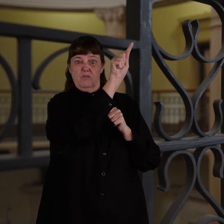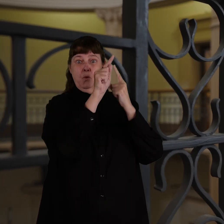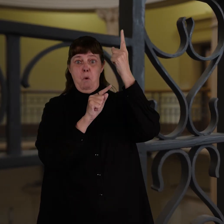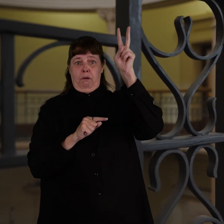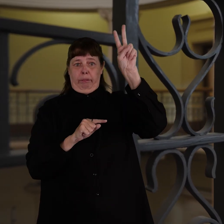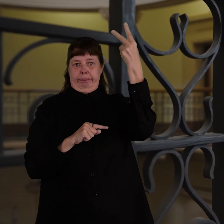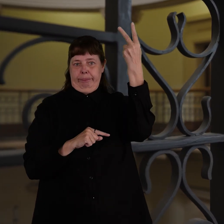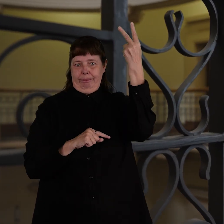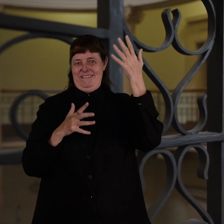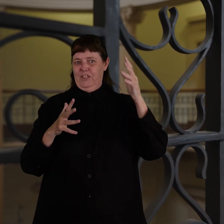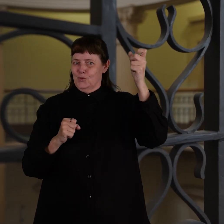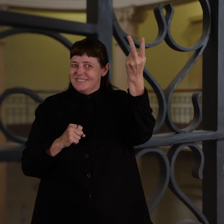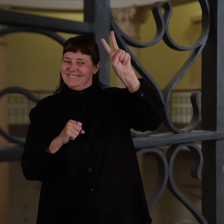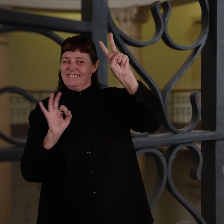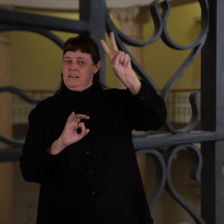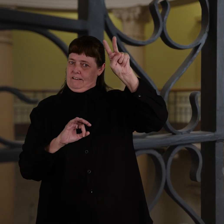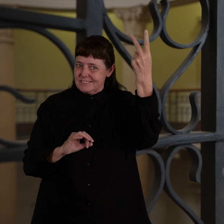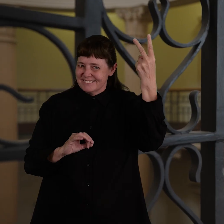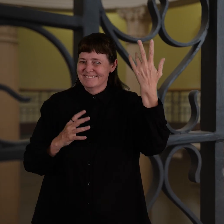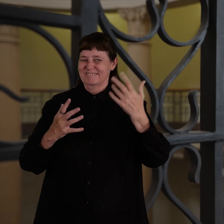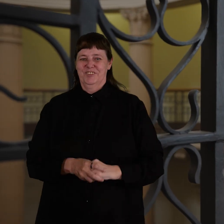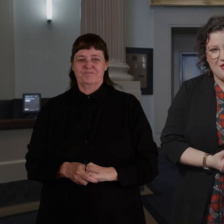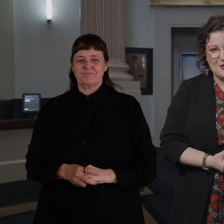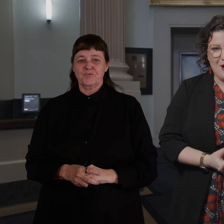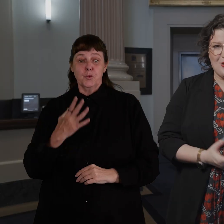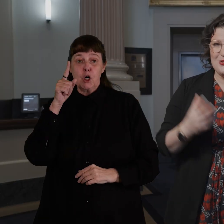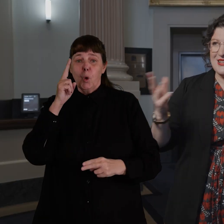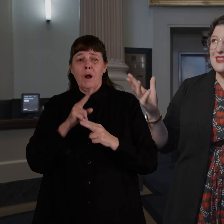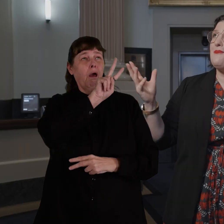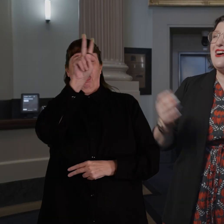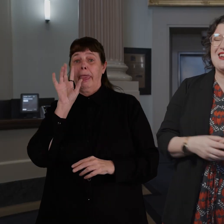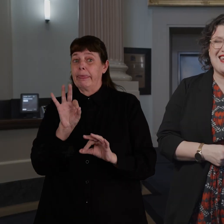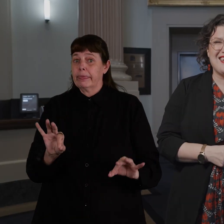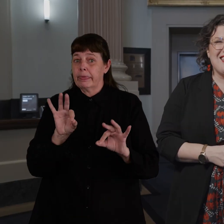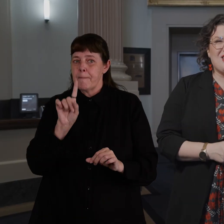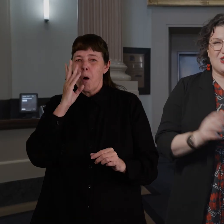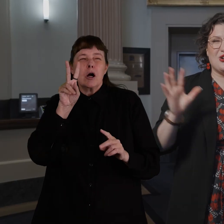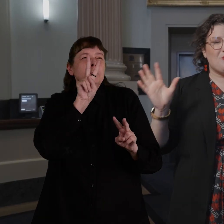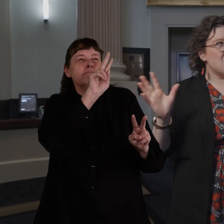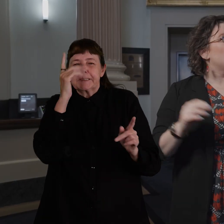door is twisted the wrong way around, compared to all of the other spirals in the balcony. So when